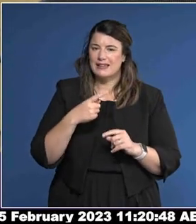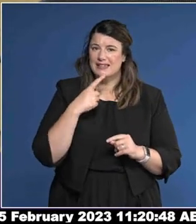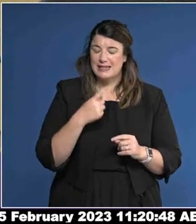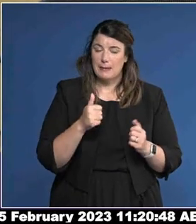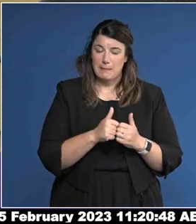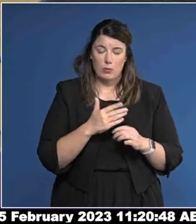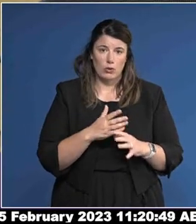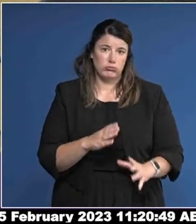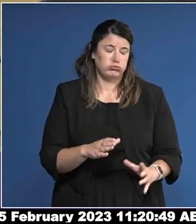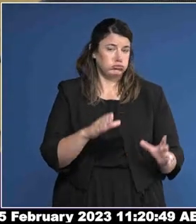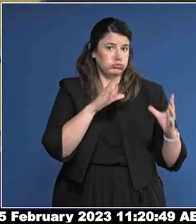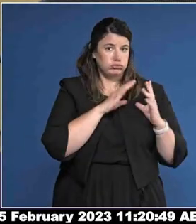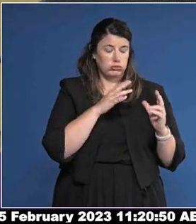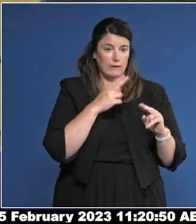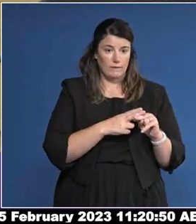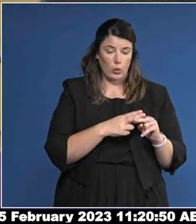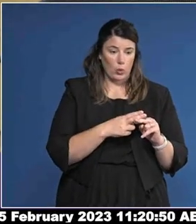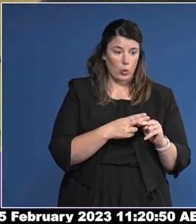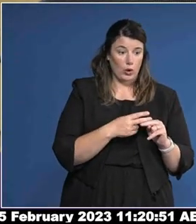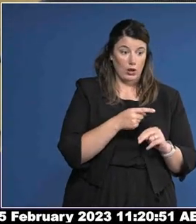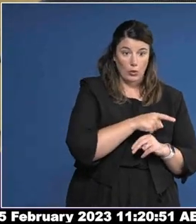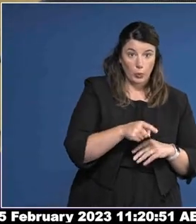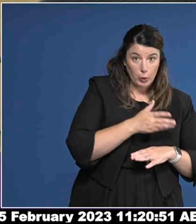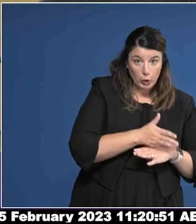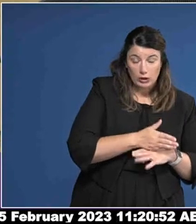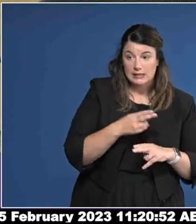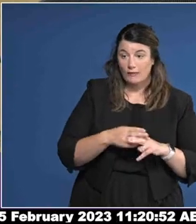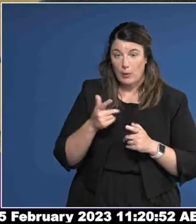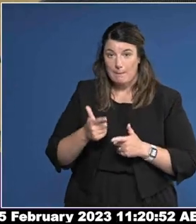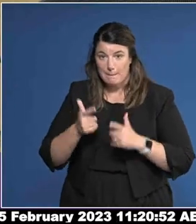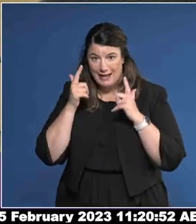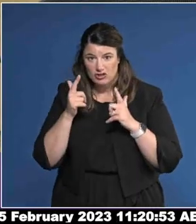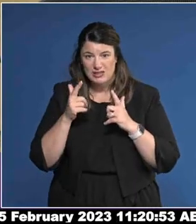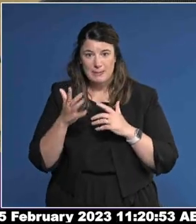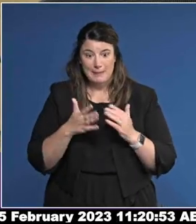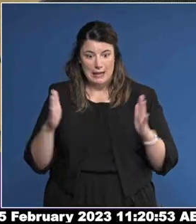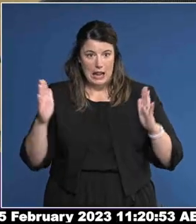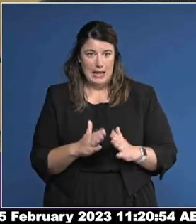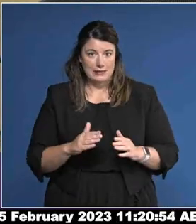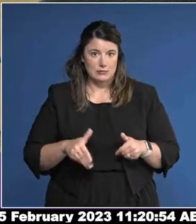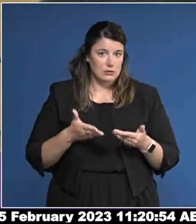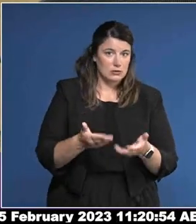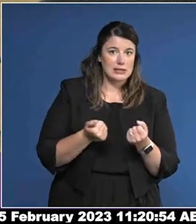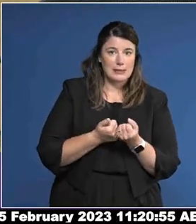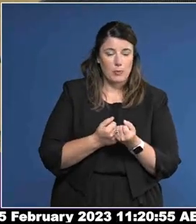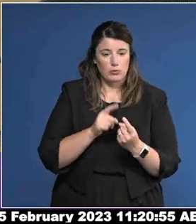managers that detracts from providing good direct support. And Professor Bigby suggested that: